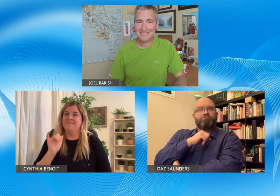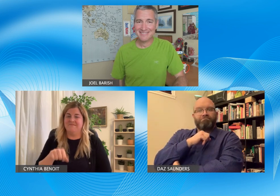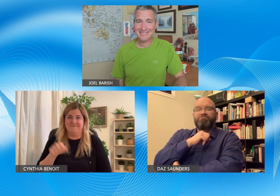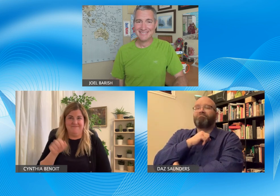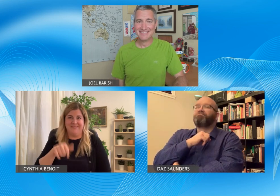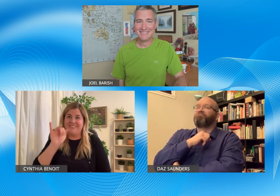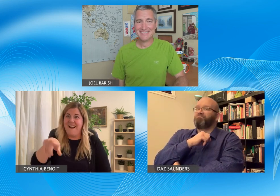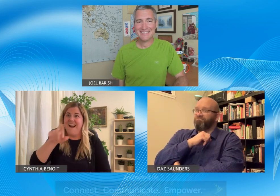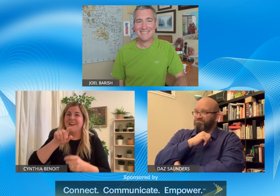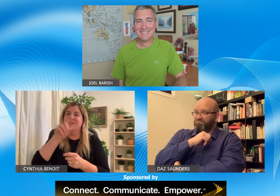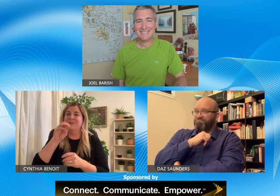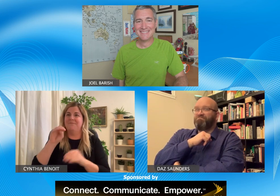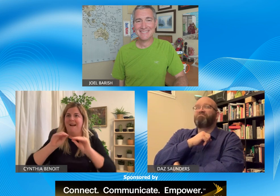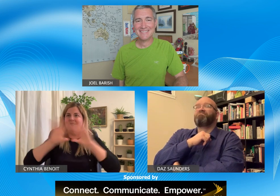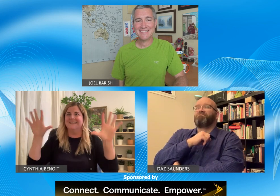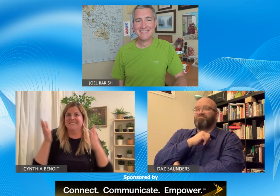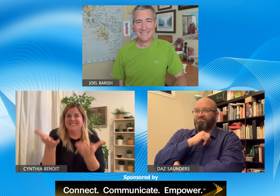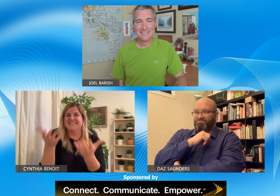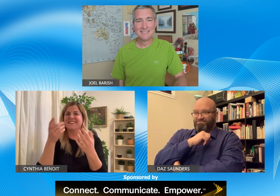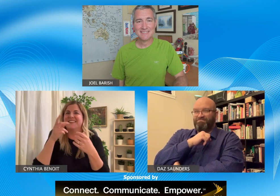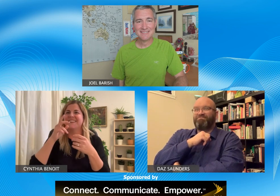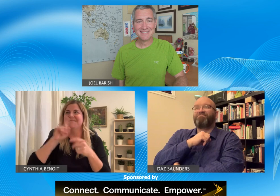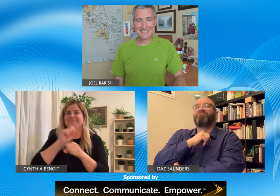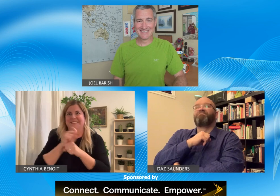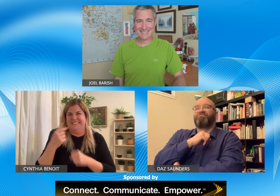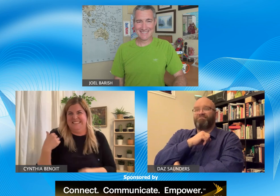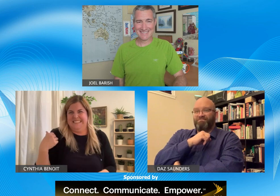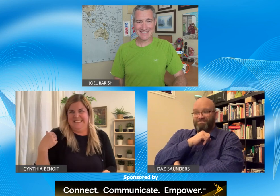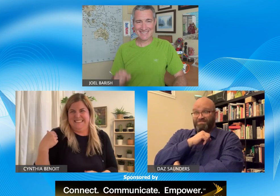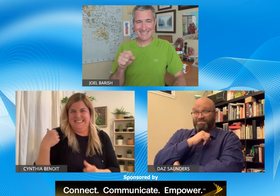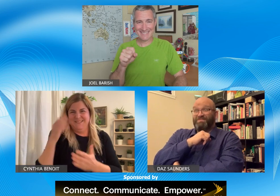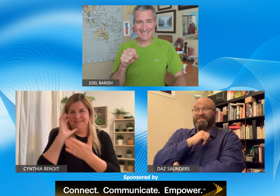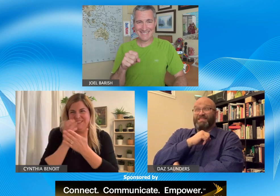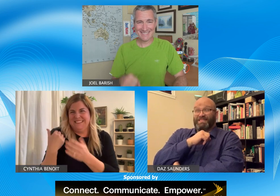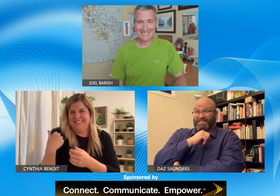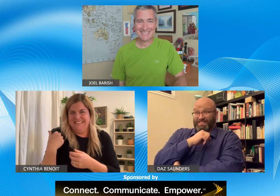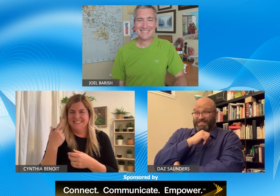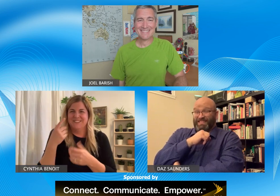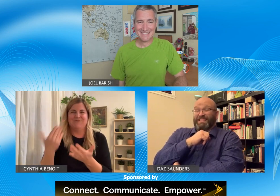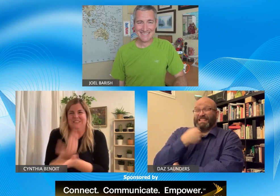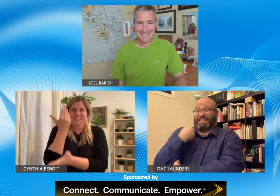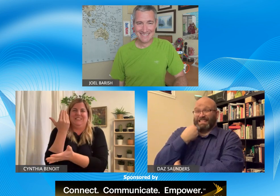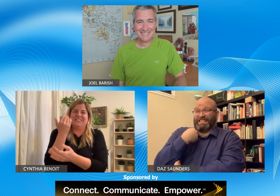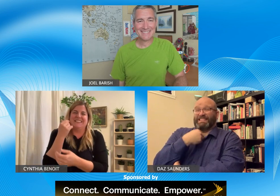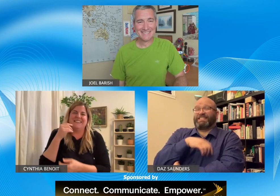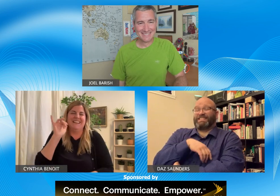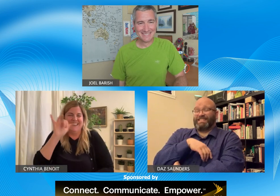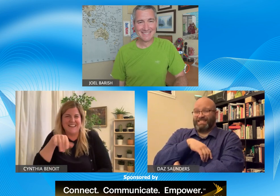Yes. That screenshot is obviously from a Zoom meeting we had. It’s quite recent.